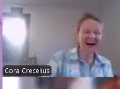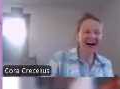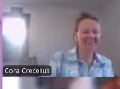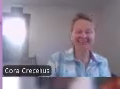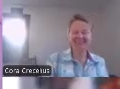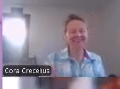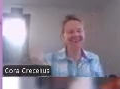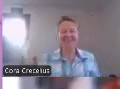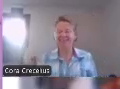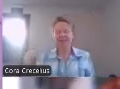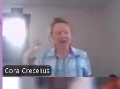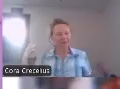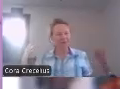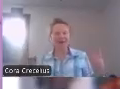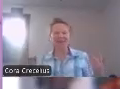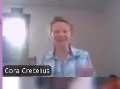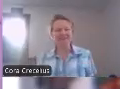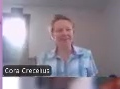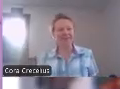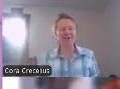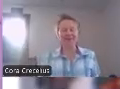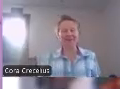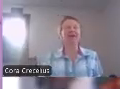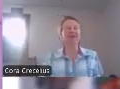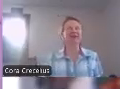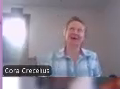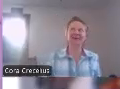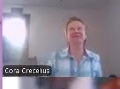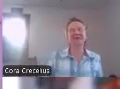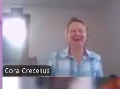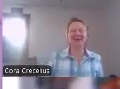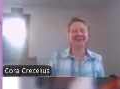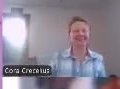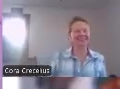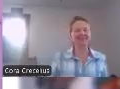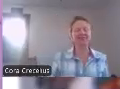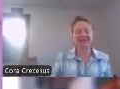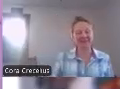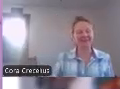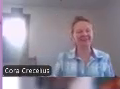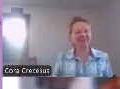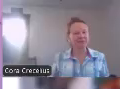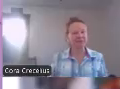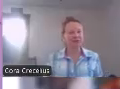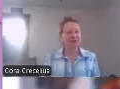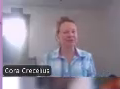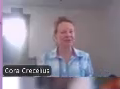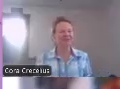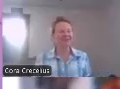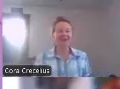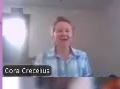I would say all comes back to "nothing about us without us." It's very consumer-driven.